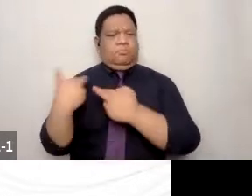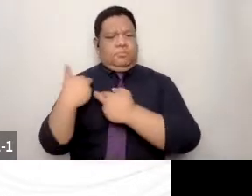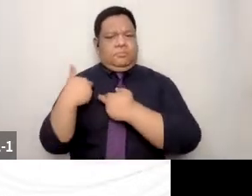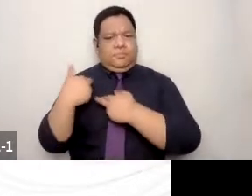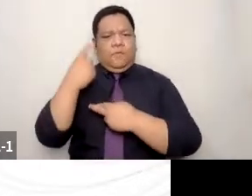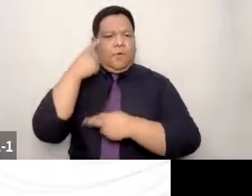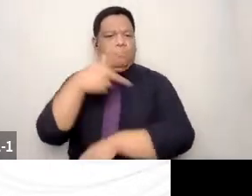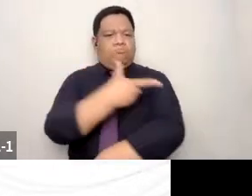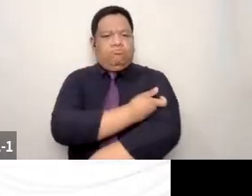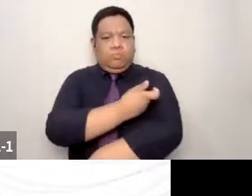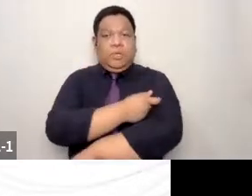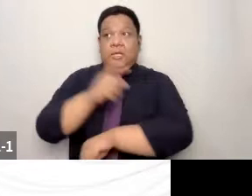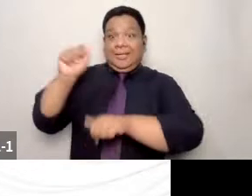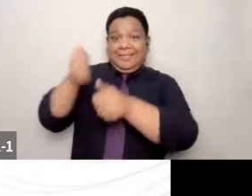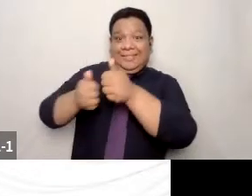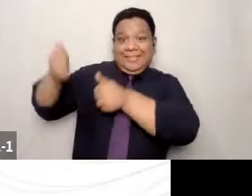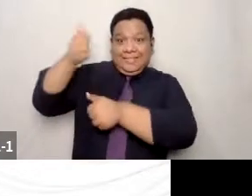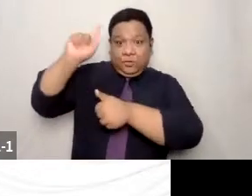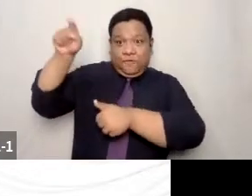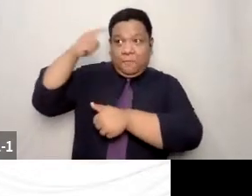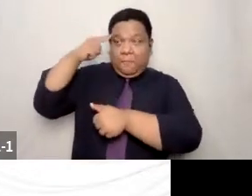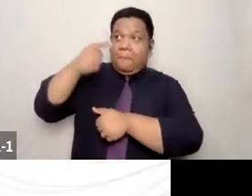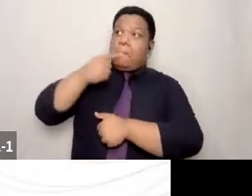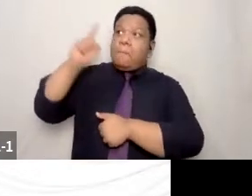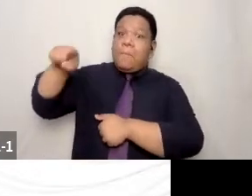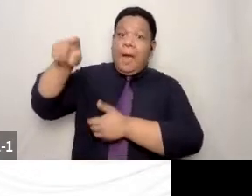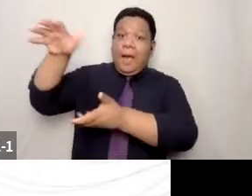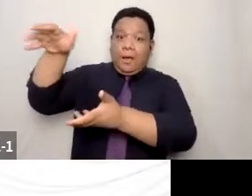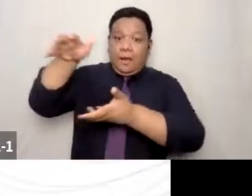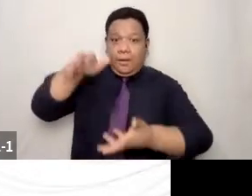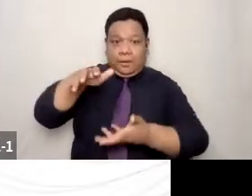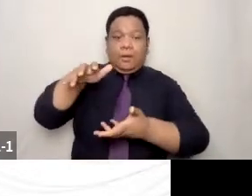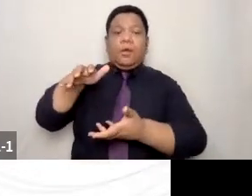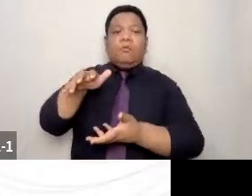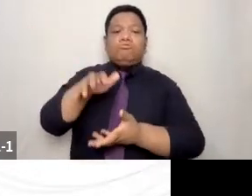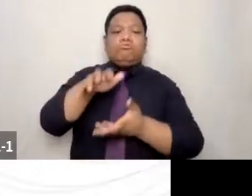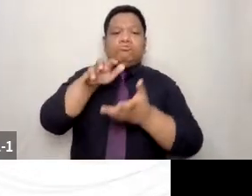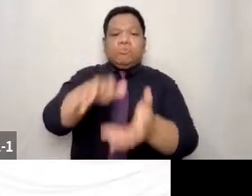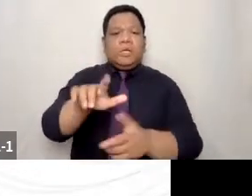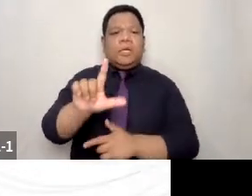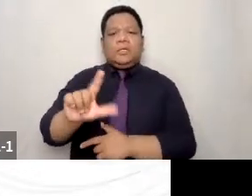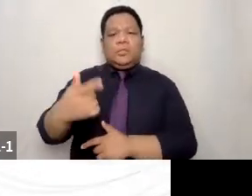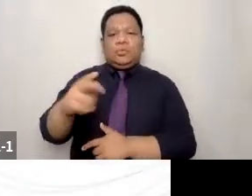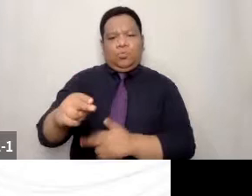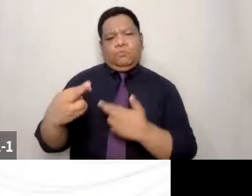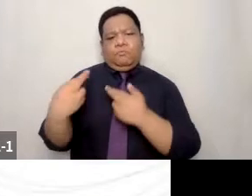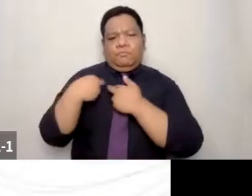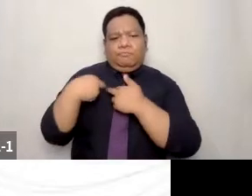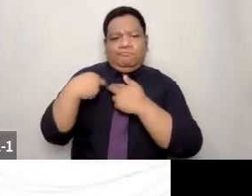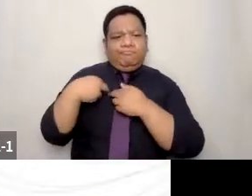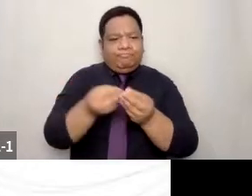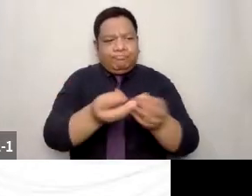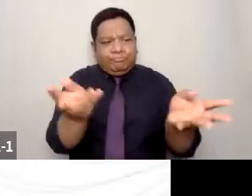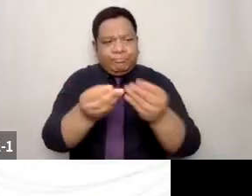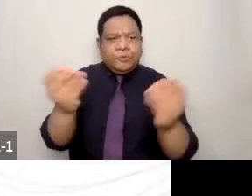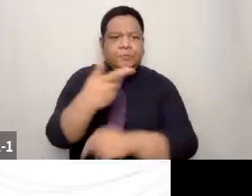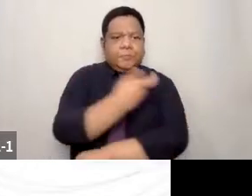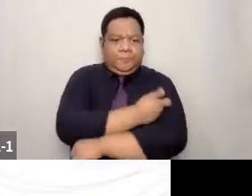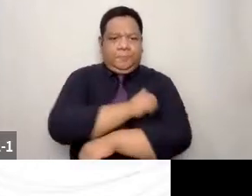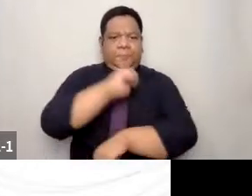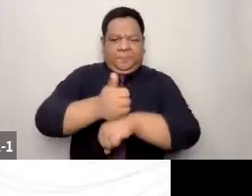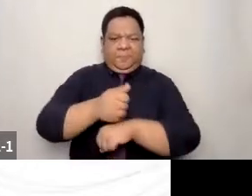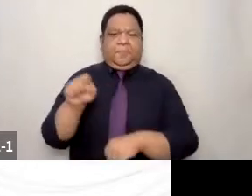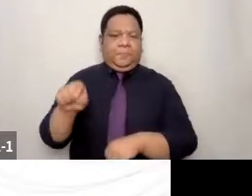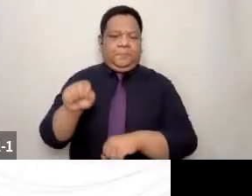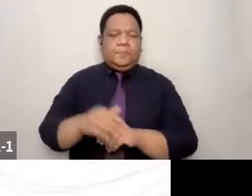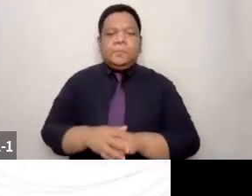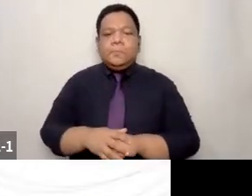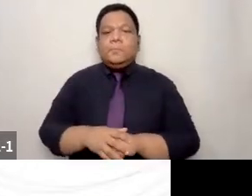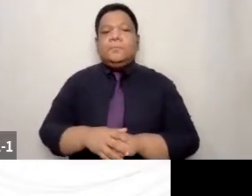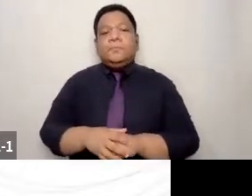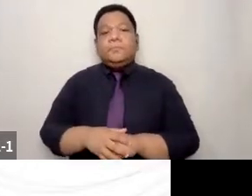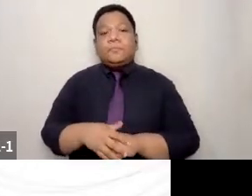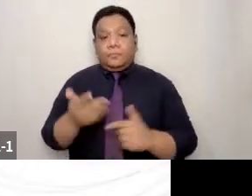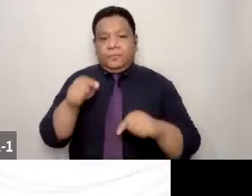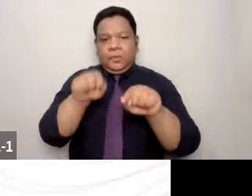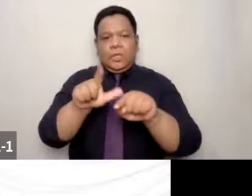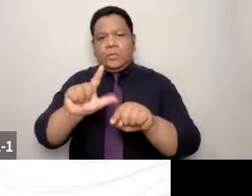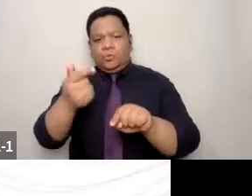The National Government only purchases the bottles of vaccines but the ones organizing to have us all vaccinated are our LGUs so we should sign up under them.